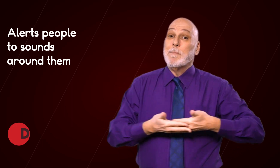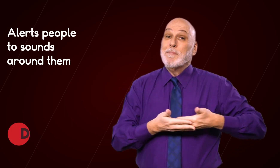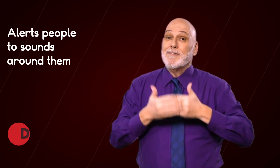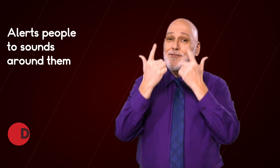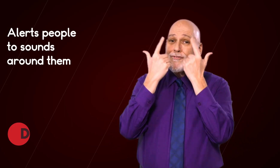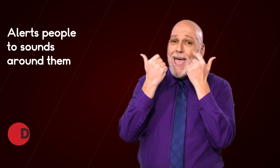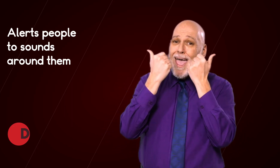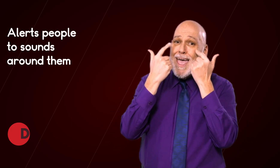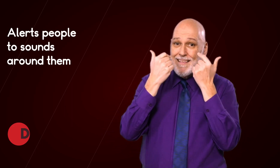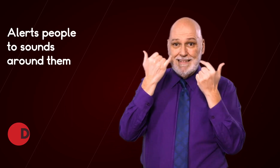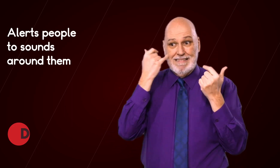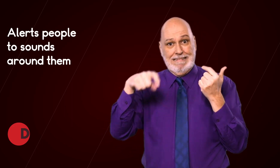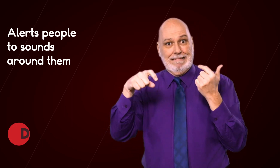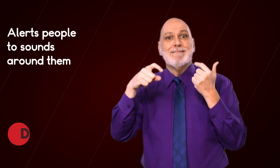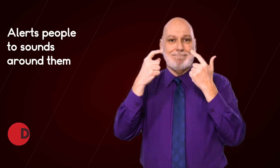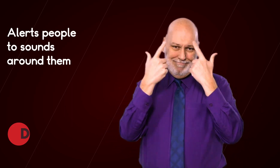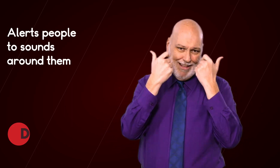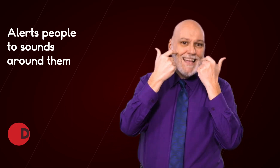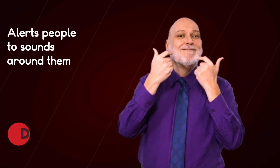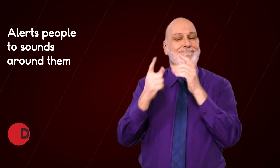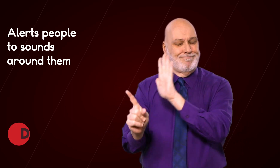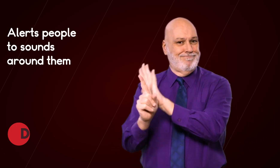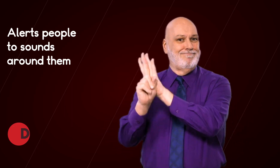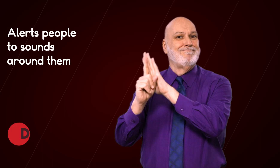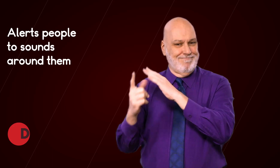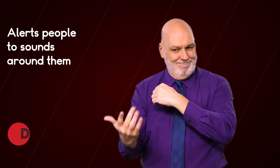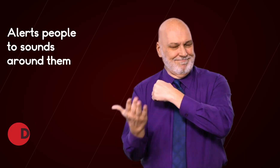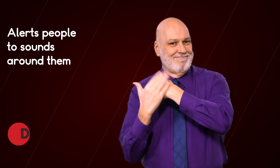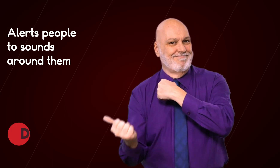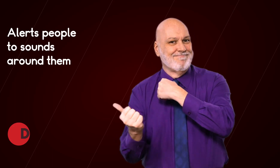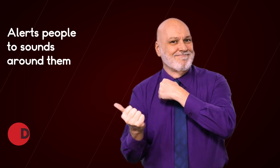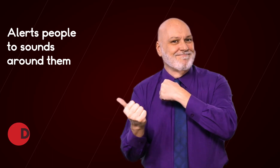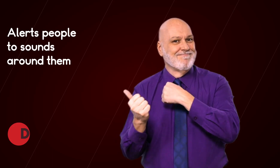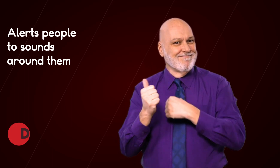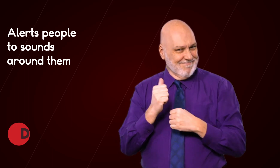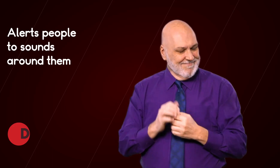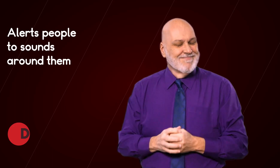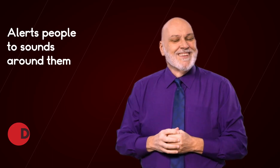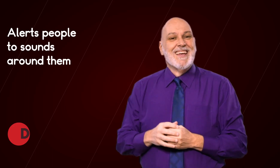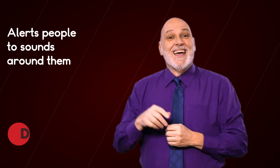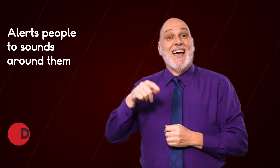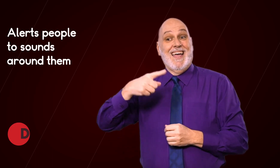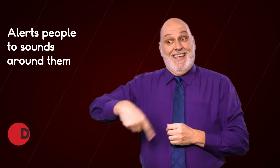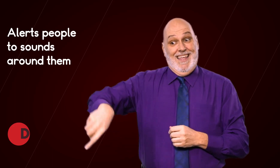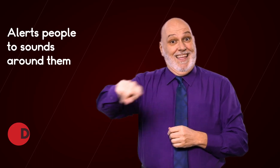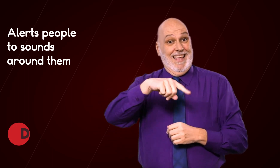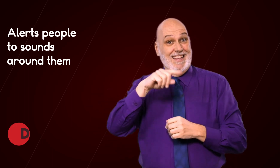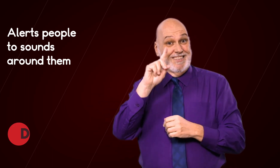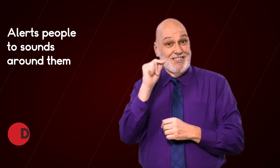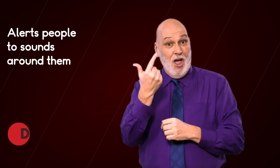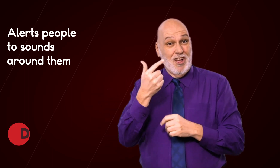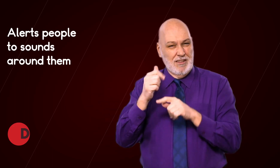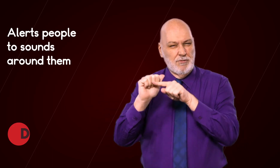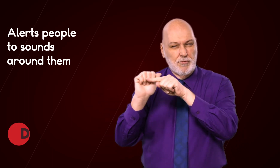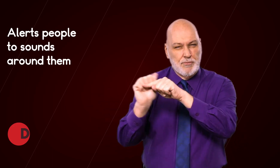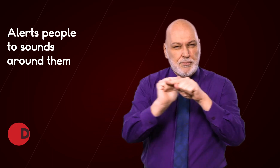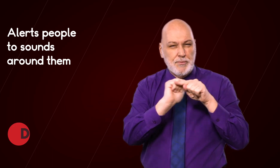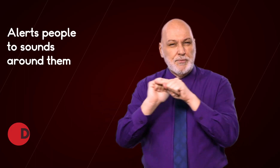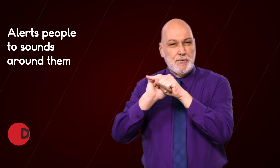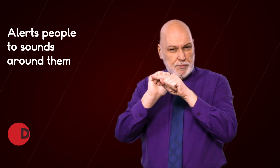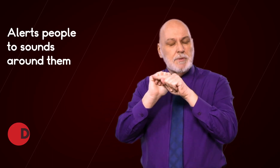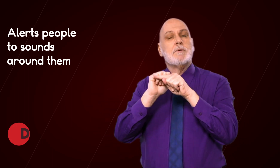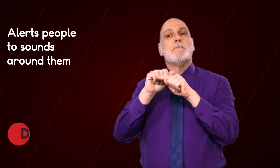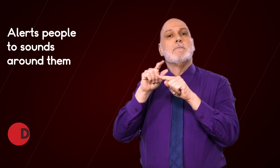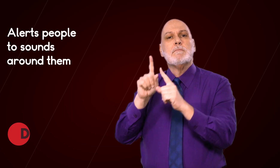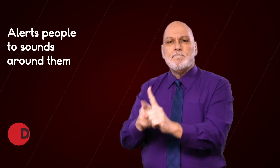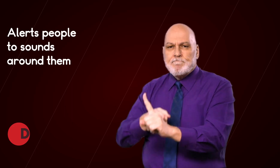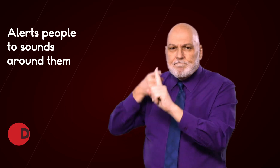telephone, alarm clock, smoke alarm,